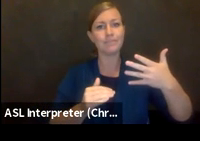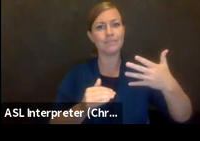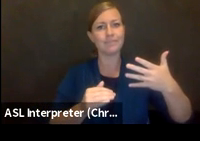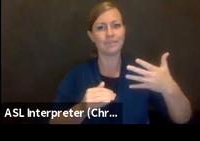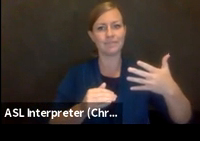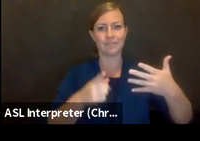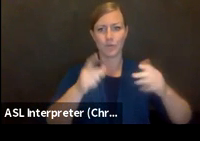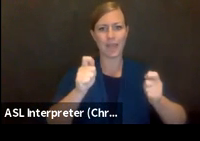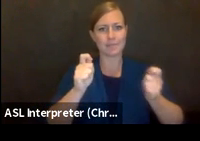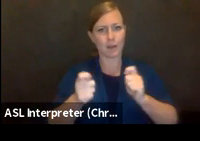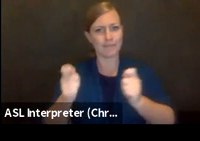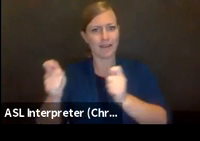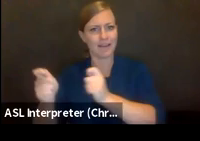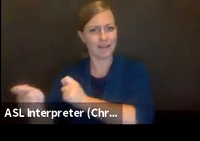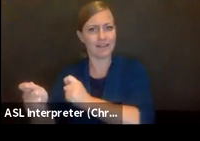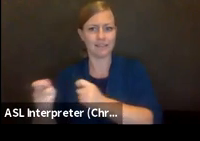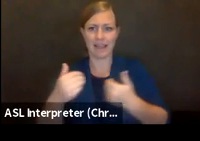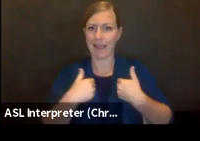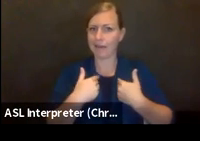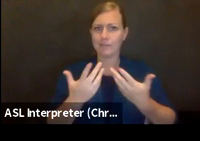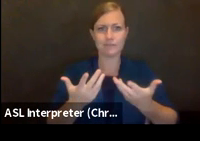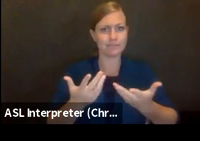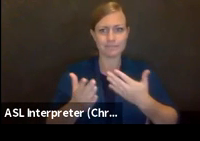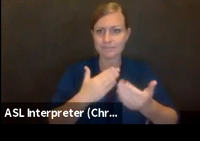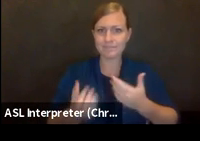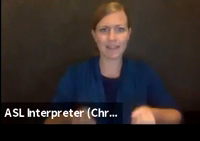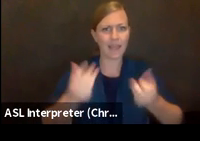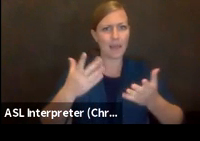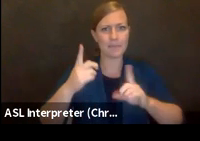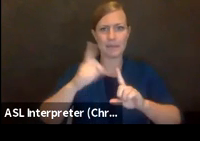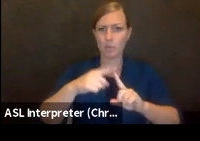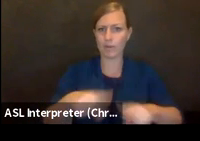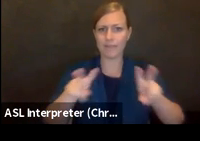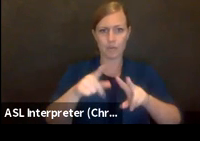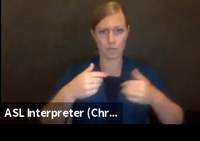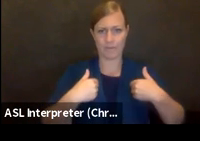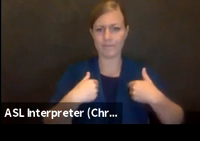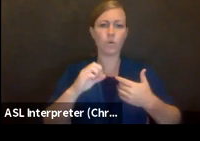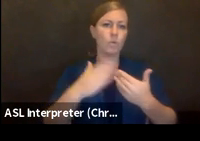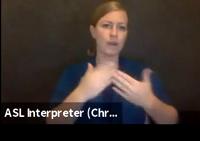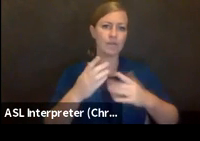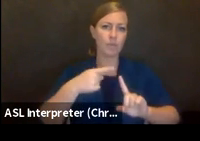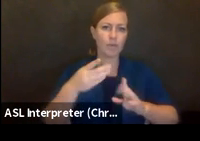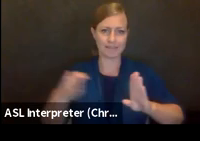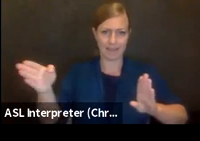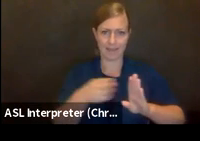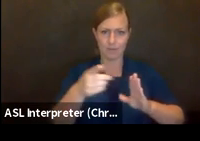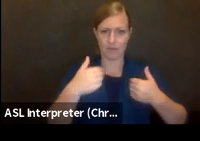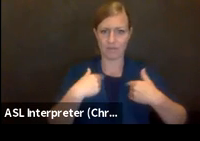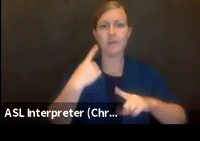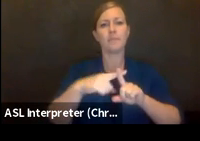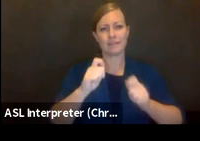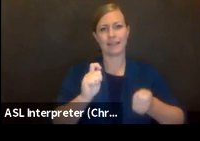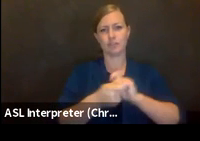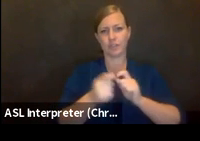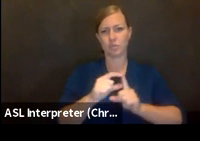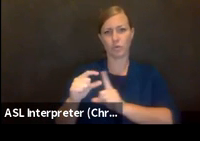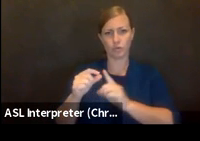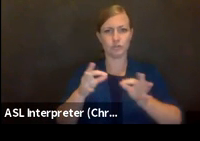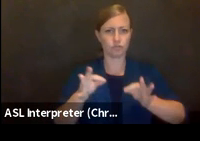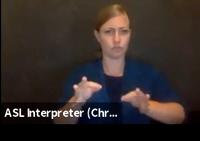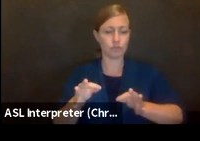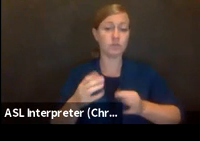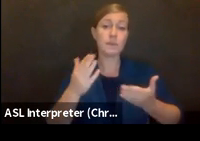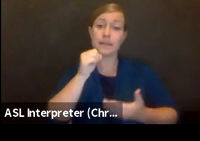ESD 189 - Amy Colburn: Modify it to have however many point values or whatever scale you'd like and you can change the description. So if you want more than just needs improvement. You can actually write